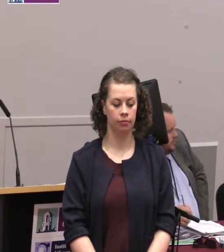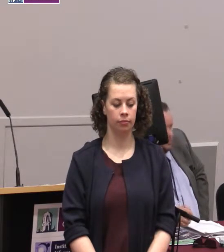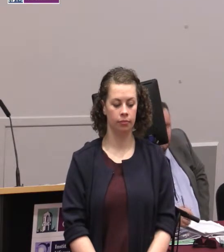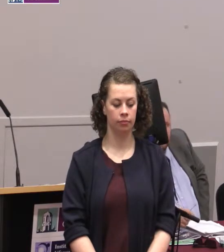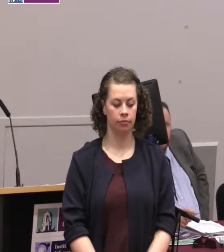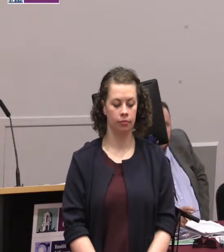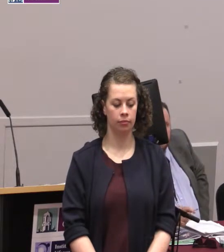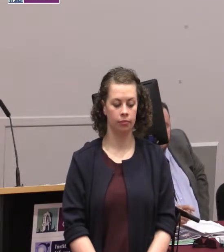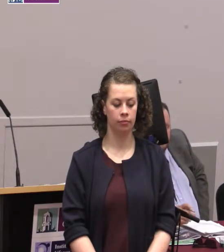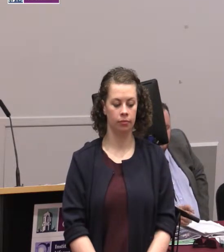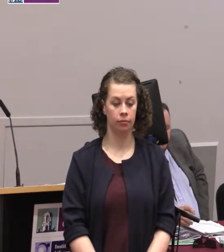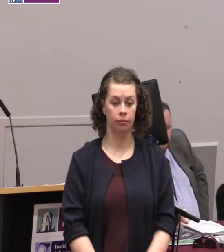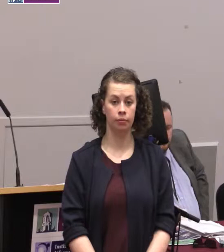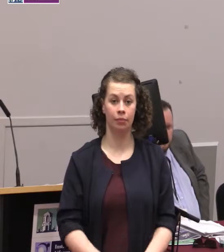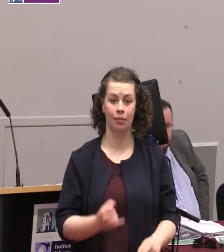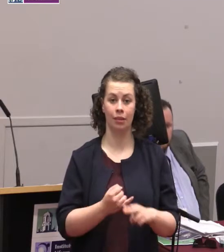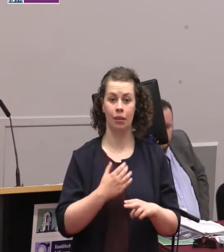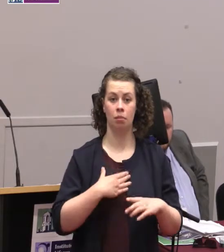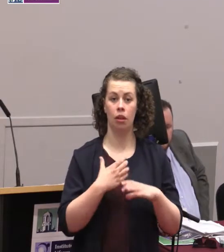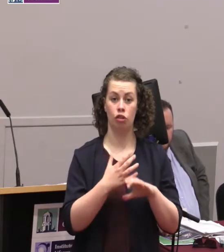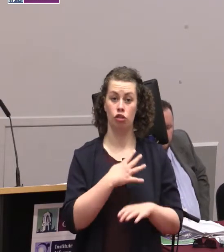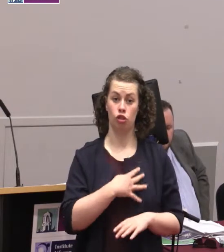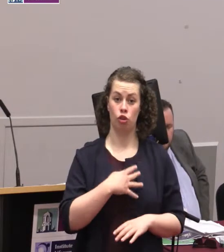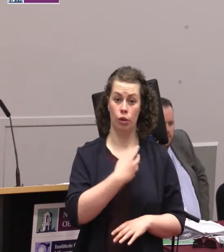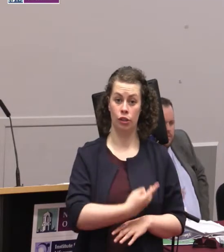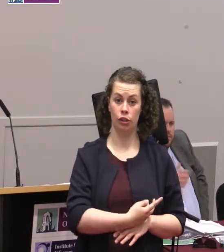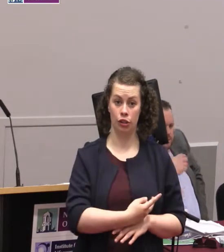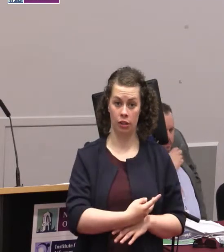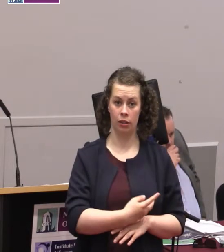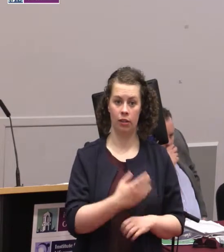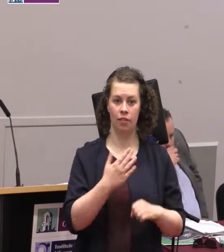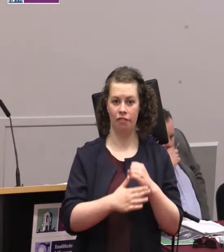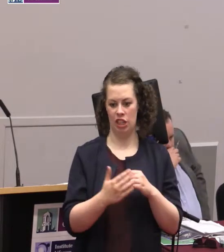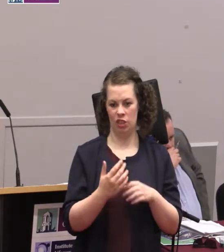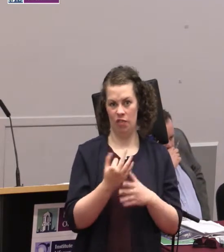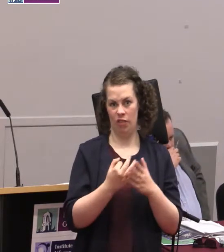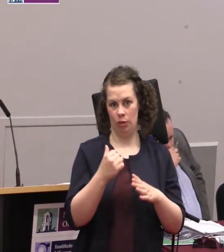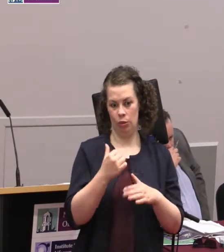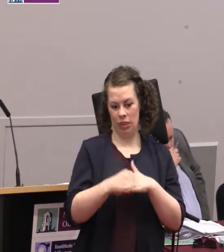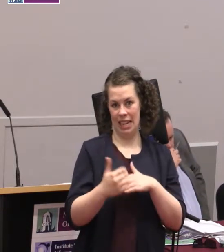So in Croatia, we did these interviews couple of days ago, so we did not have